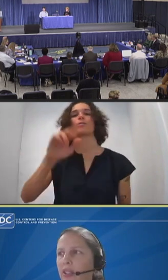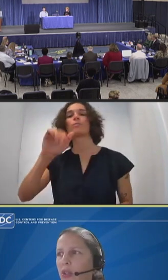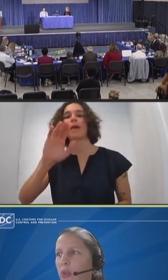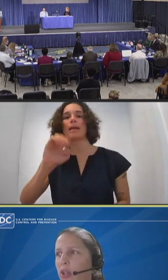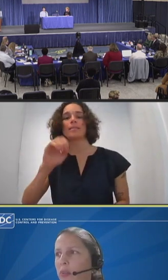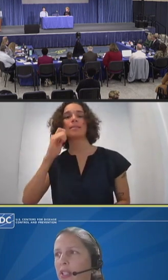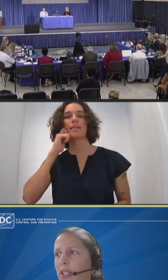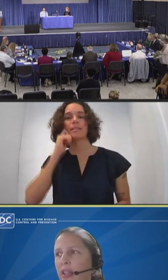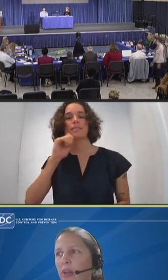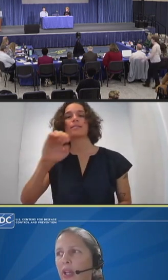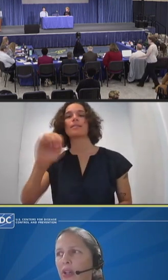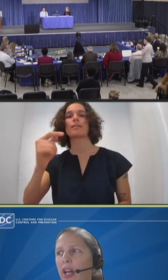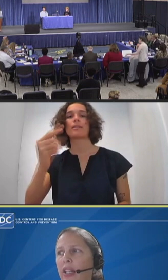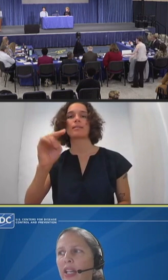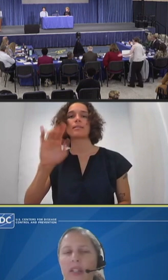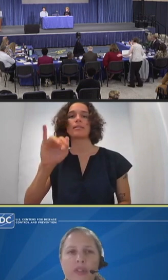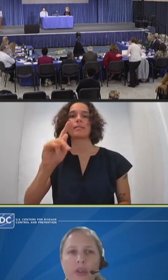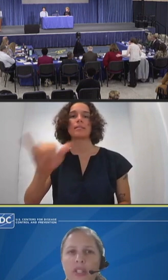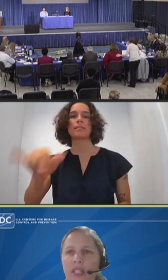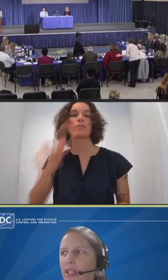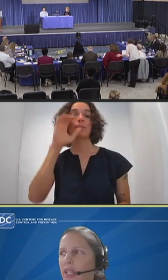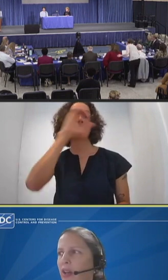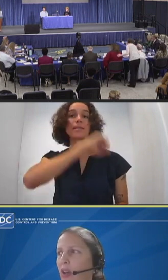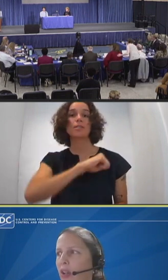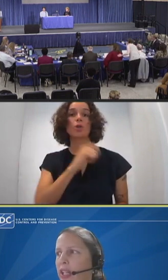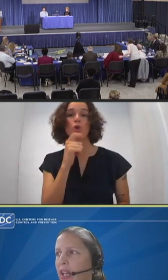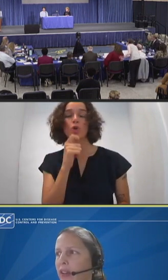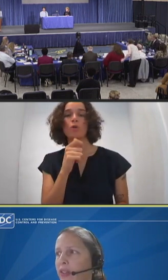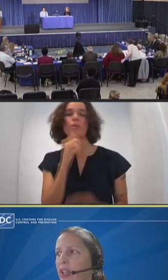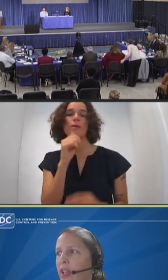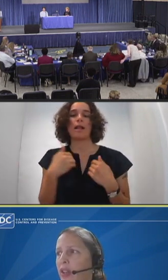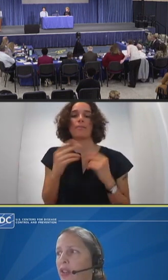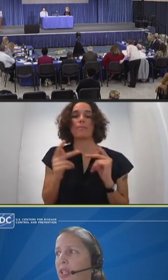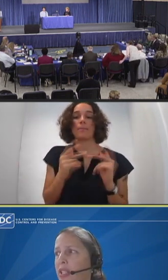who we are missing, that we are not getting folks into care early enough. There's missed